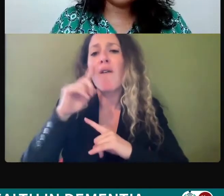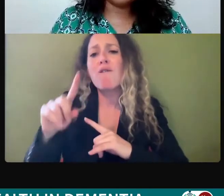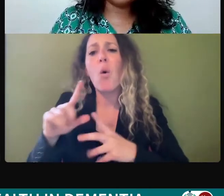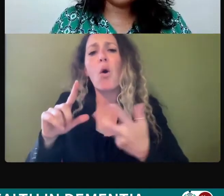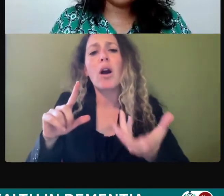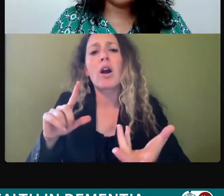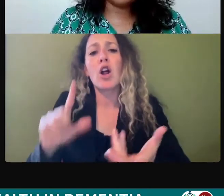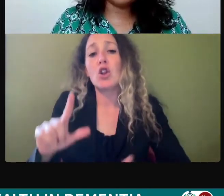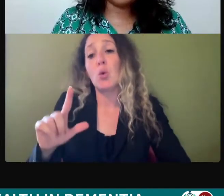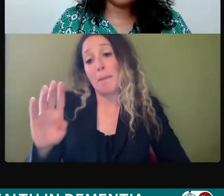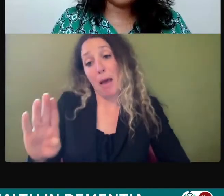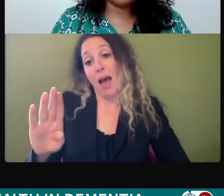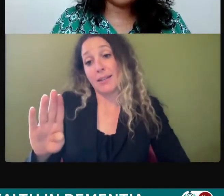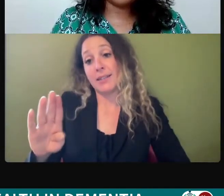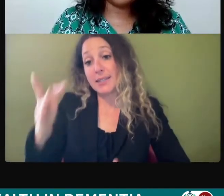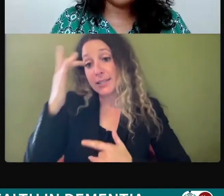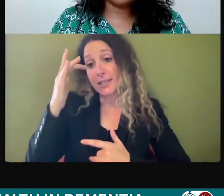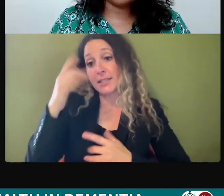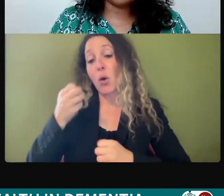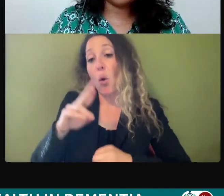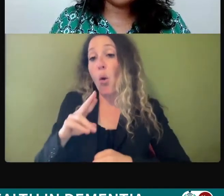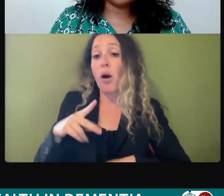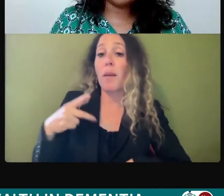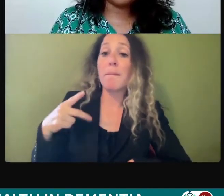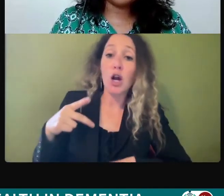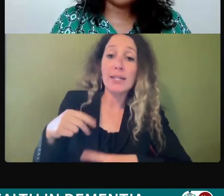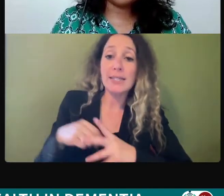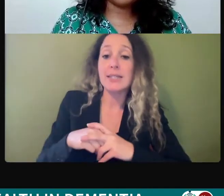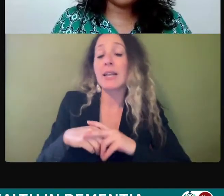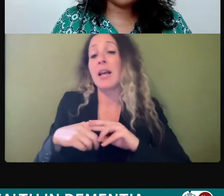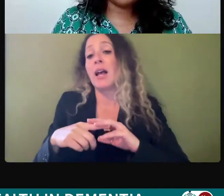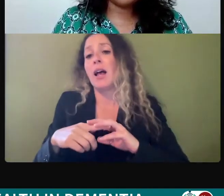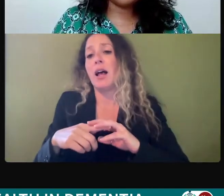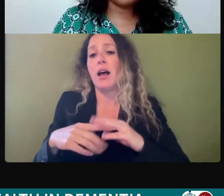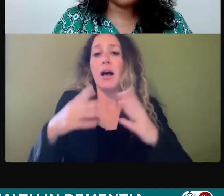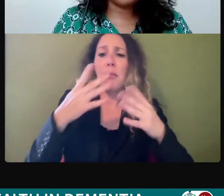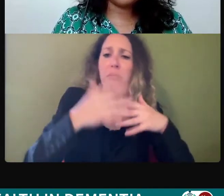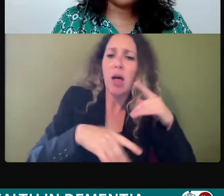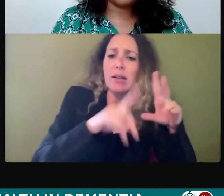and Parkinson's disease, we're looking at blood tests and skin biopsies and other imaging markers